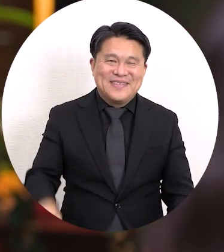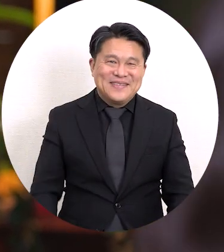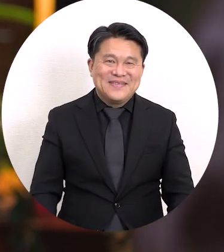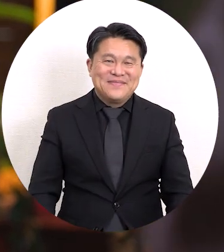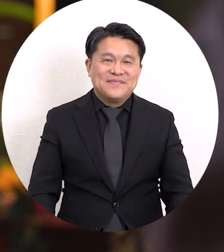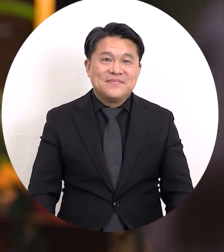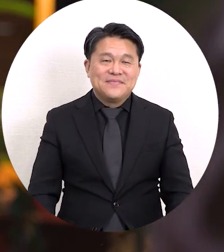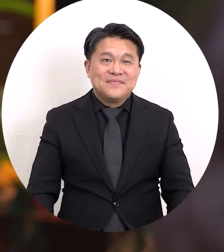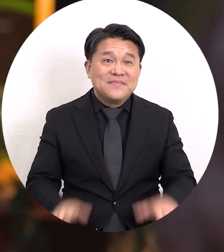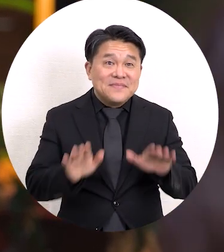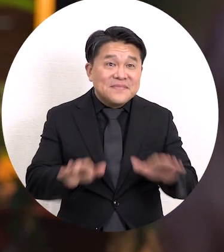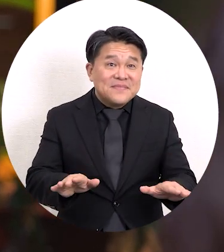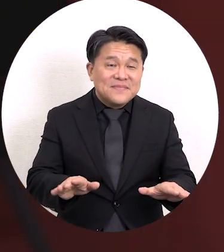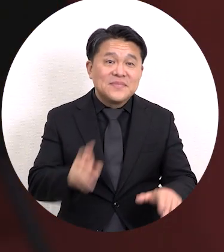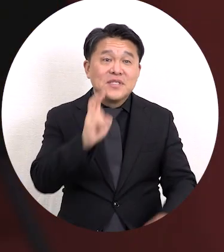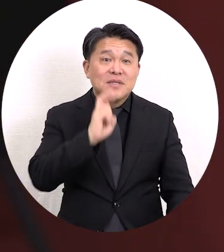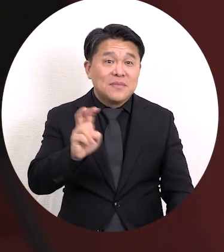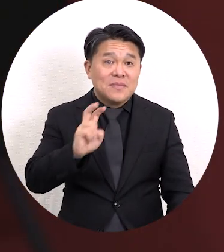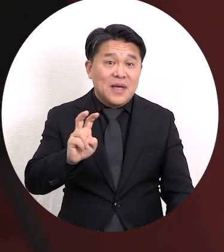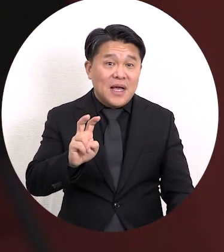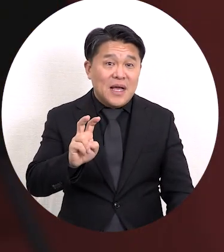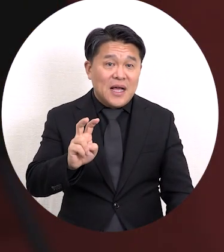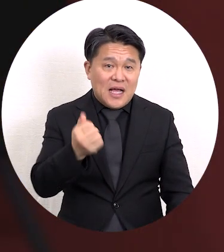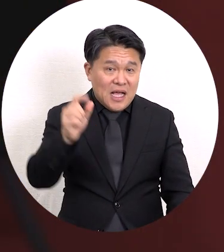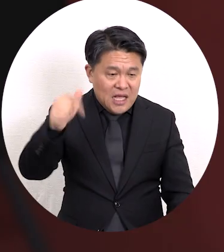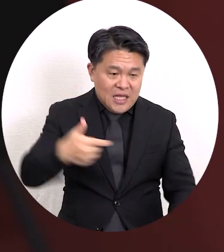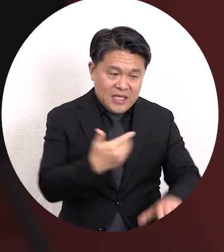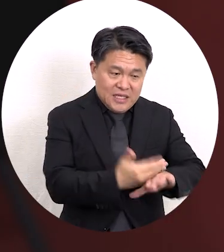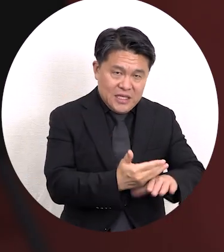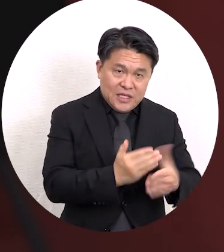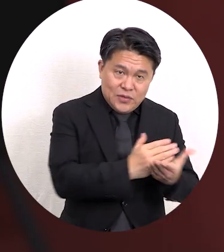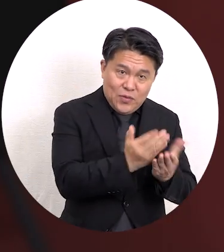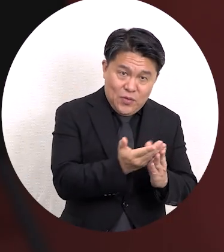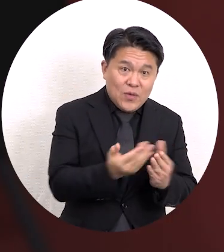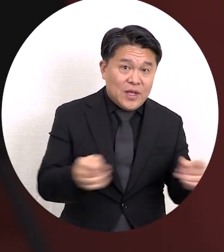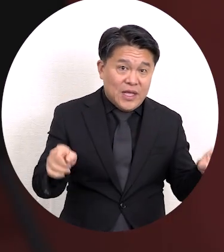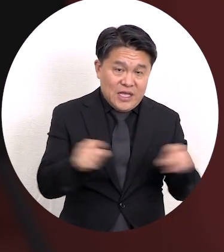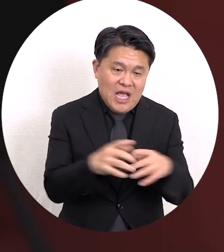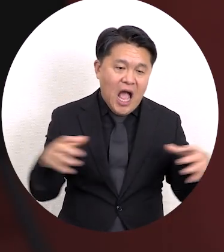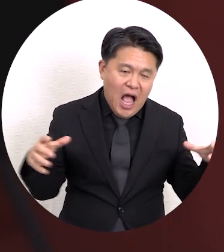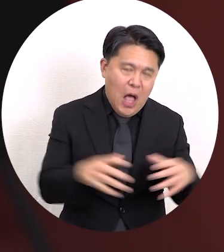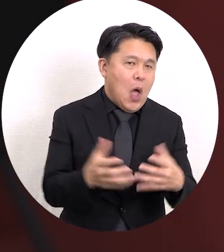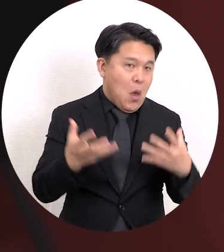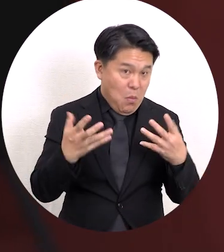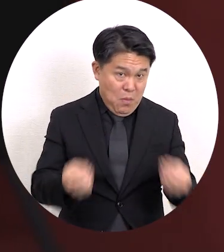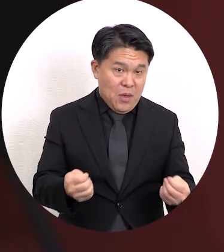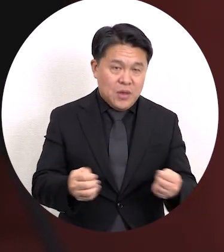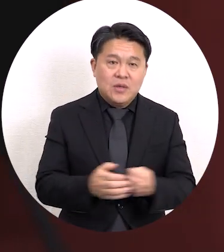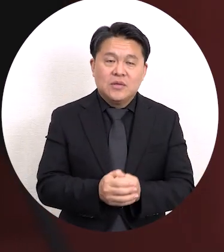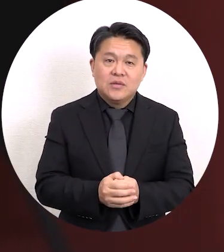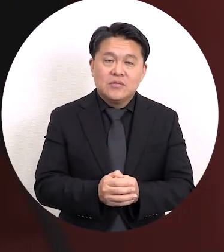It's true that musicology is actively merging with other fields, and many of the questions